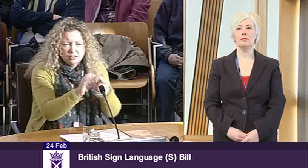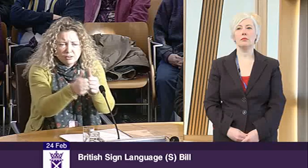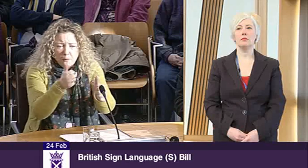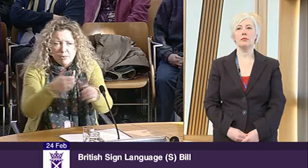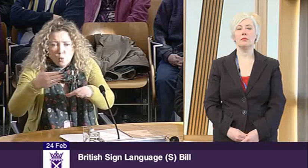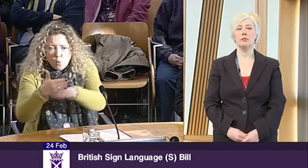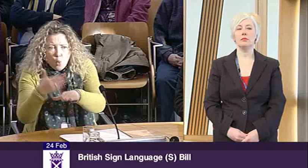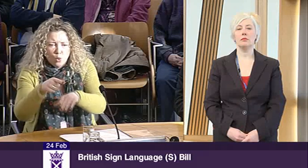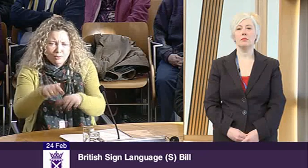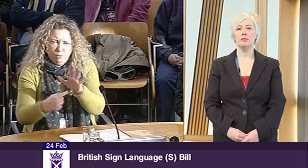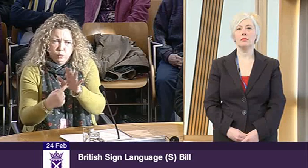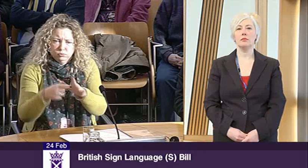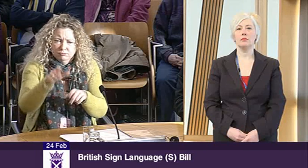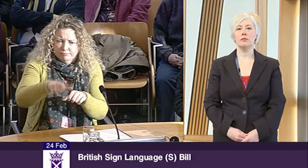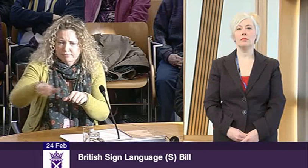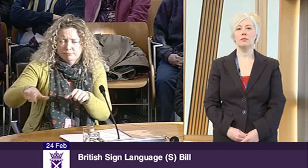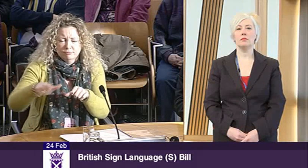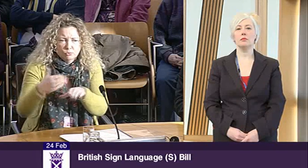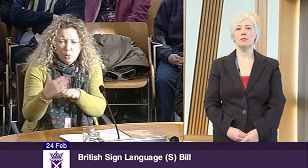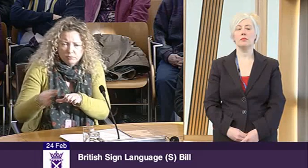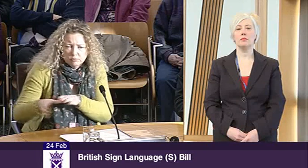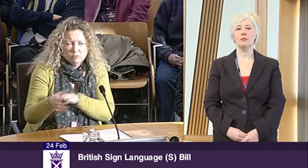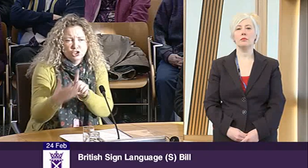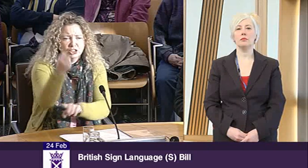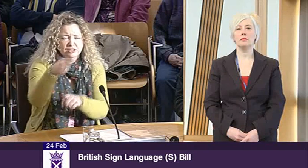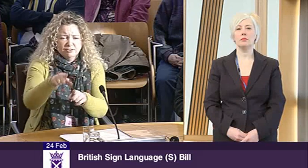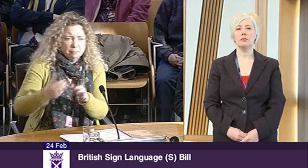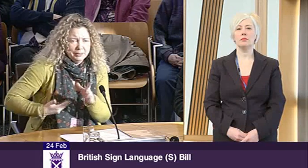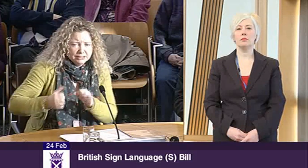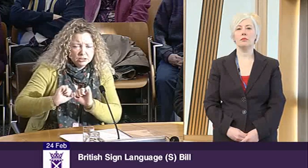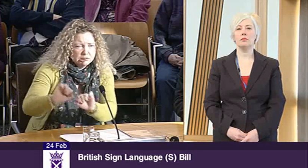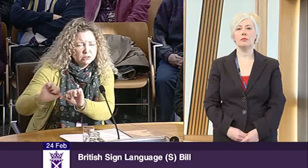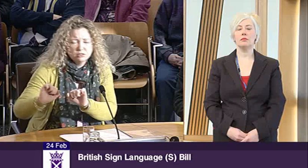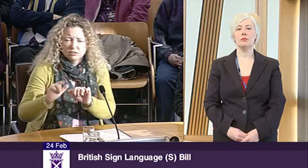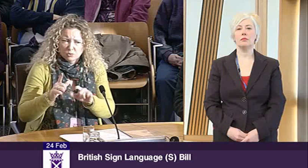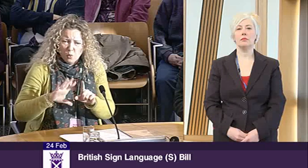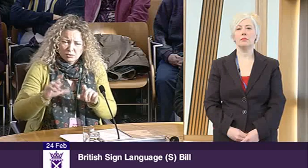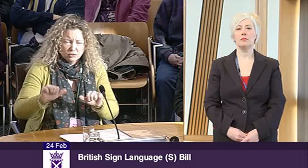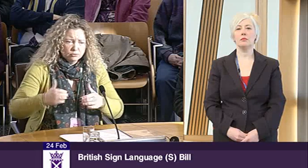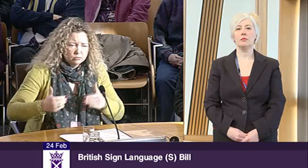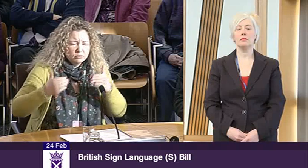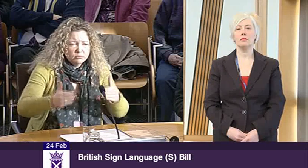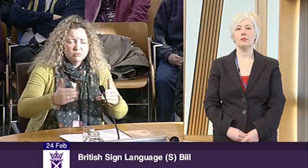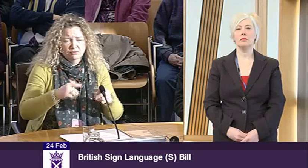will build on the bill. Other organisations might become involved, and we hope that businesses